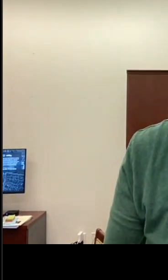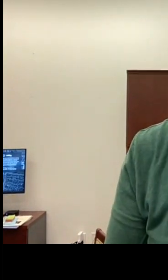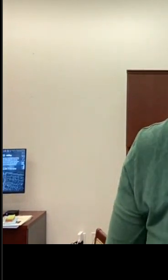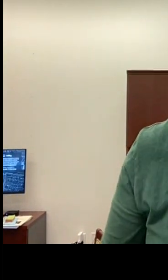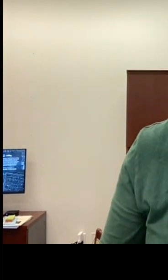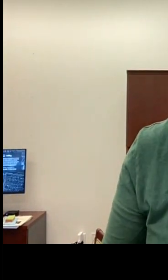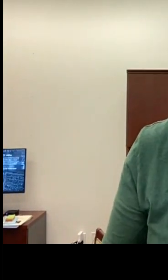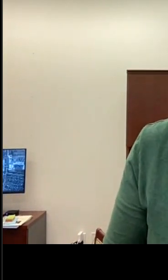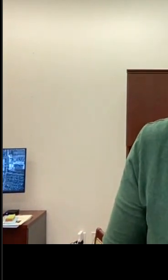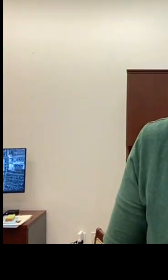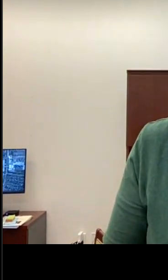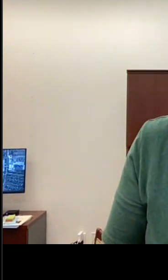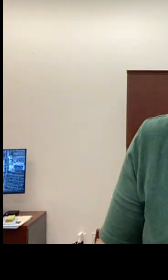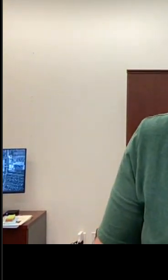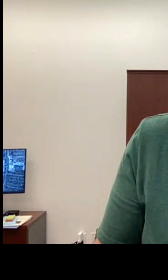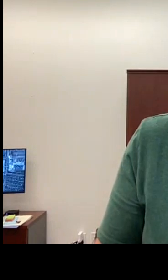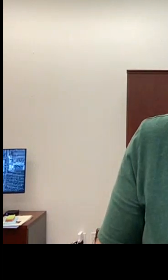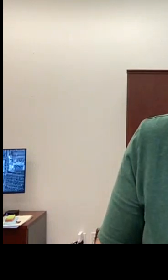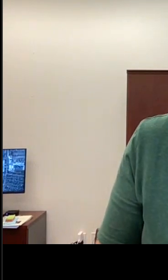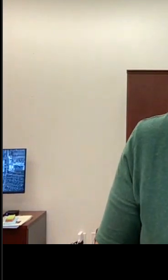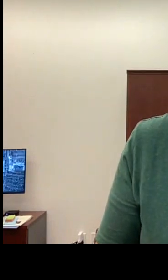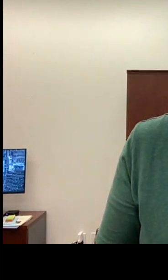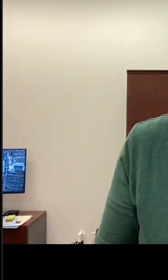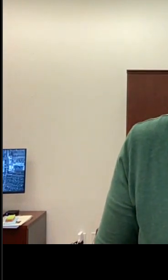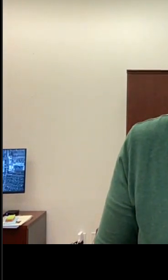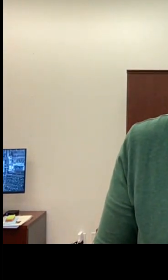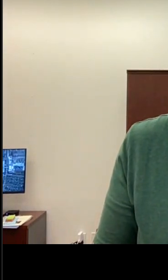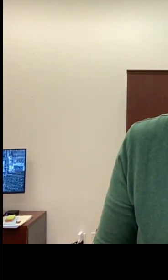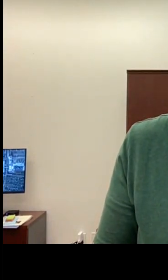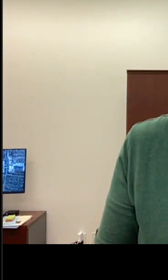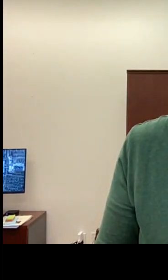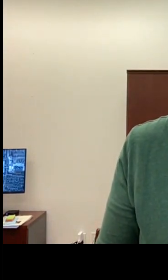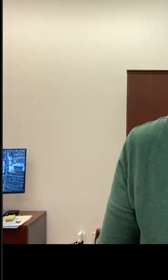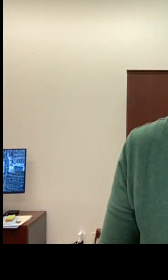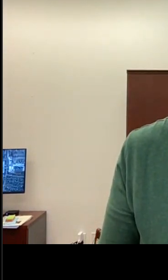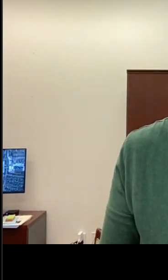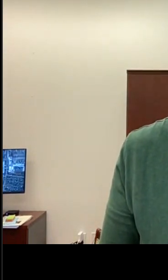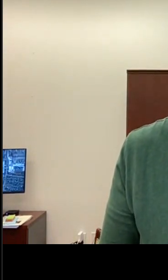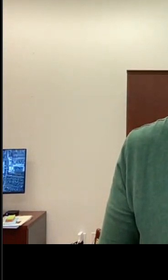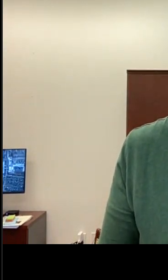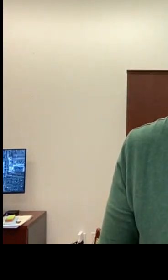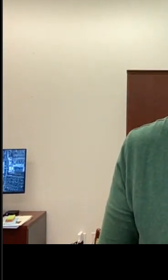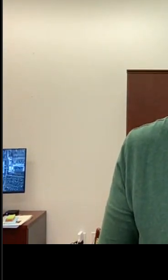So that might give you some language also to connect you to what schools already care about.